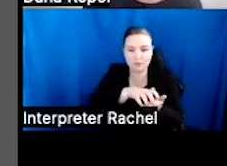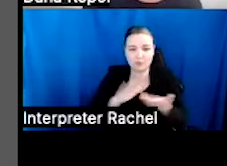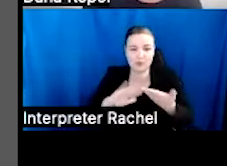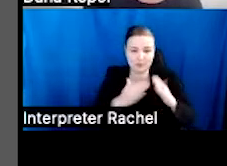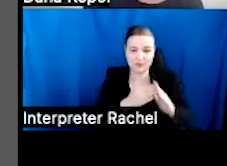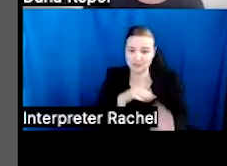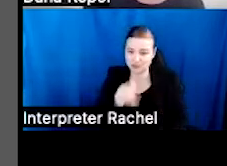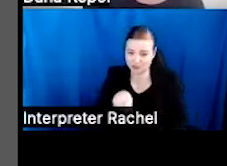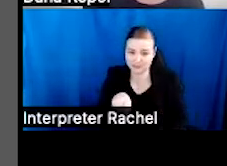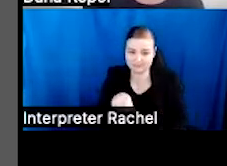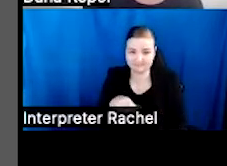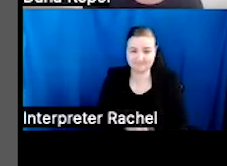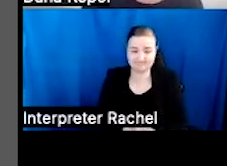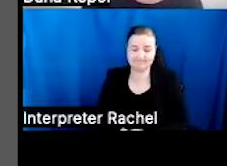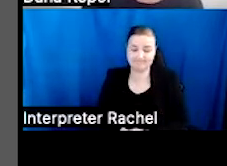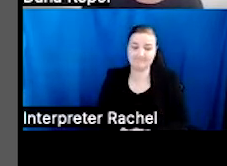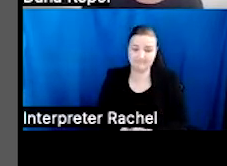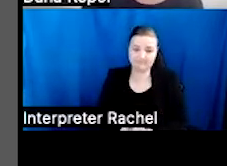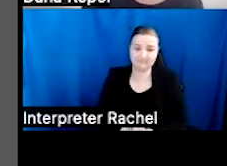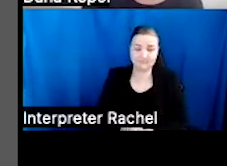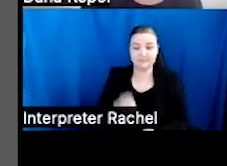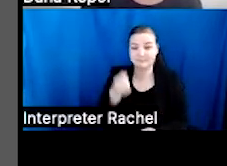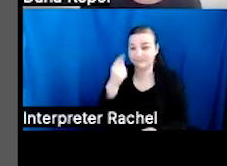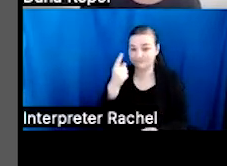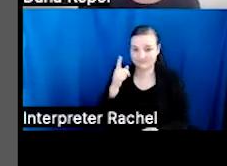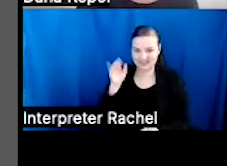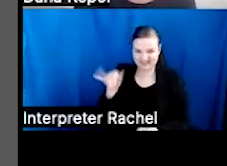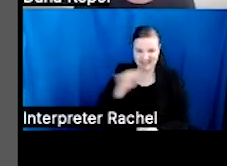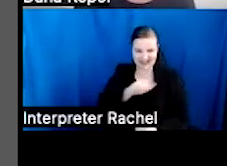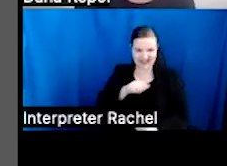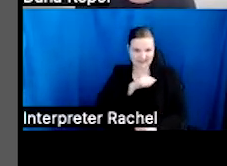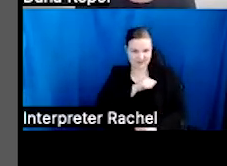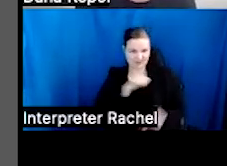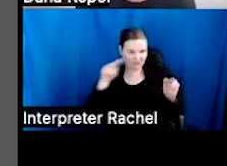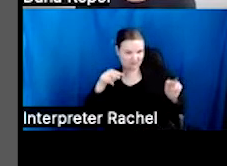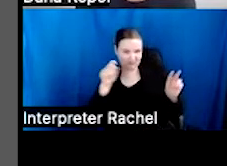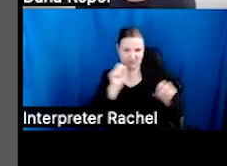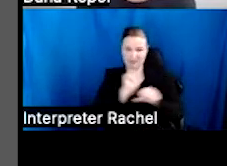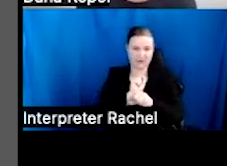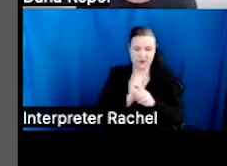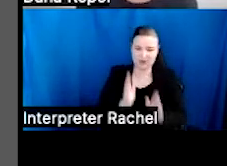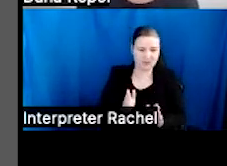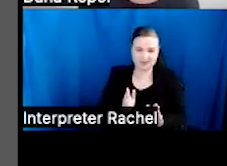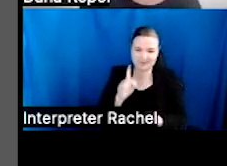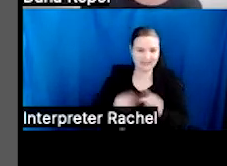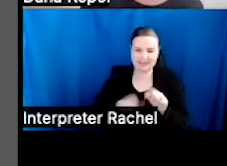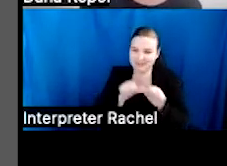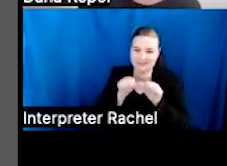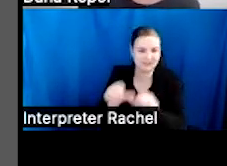But, whatever the justification, this attitude is unsustainable and unethical, and I'm thrilled to see and support workers fighting back.